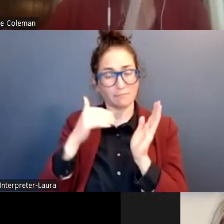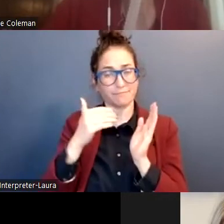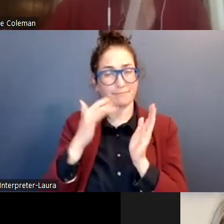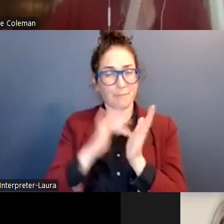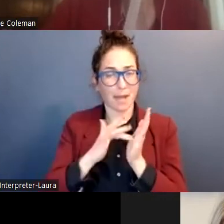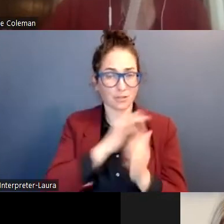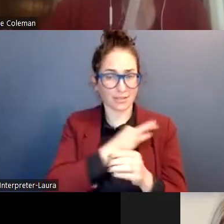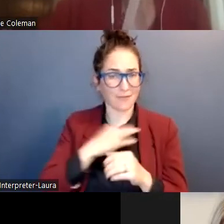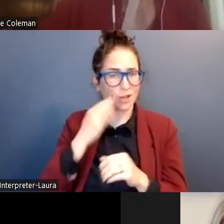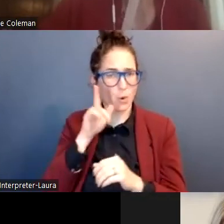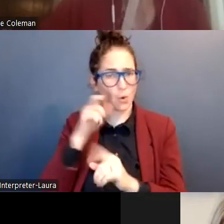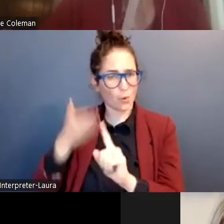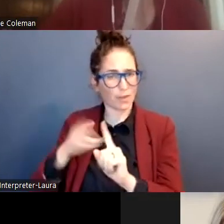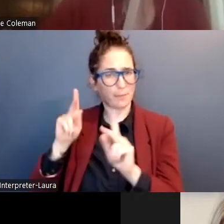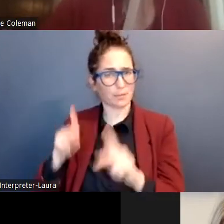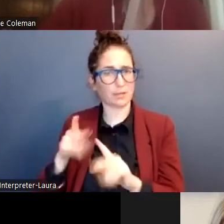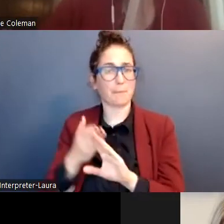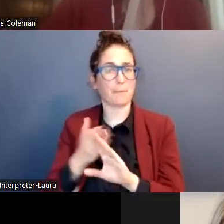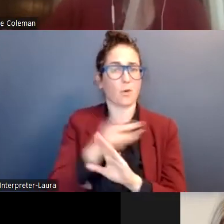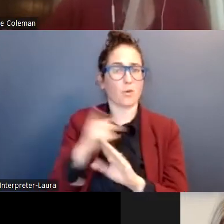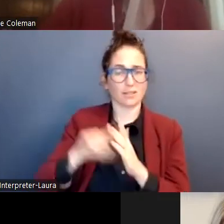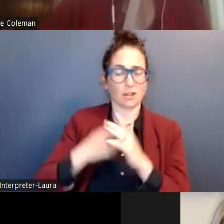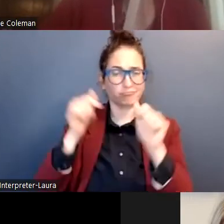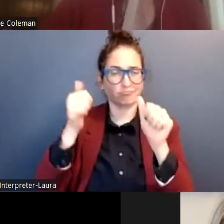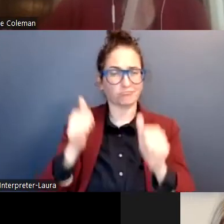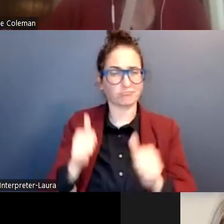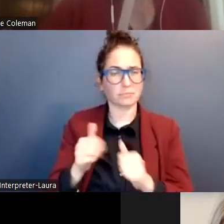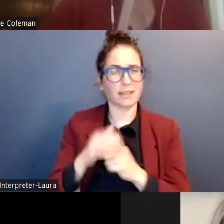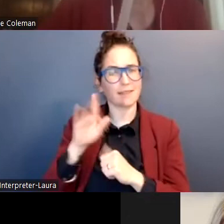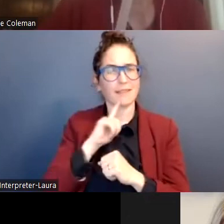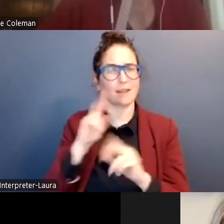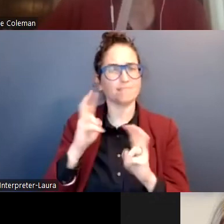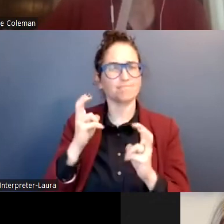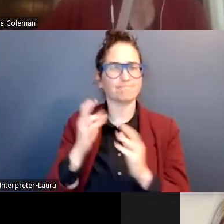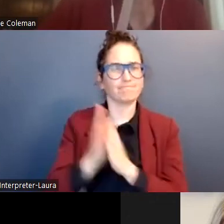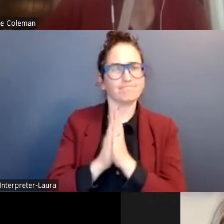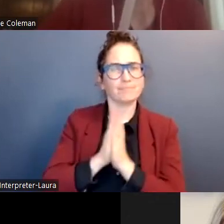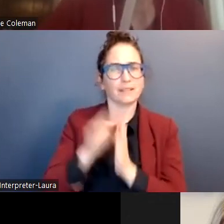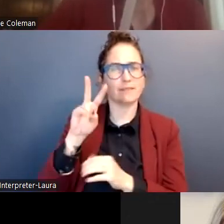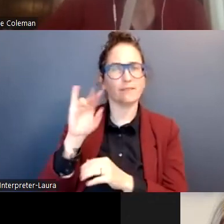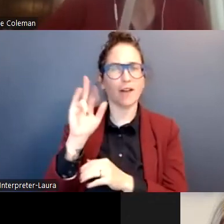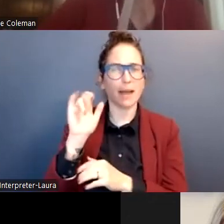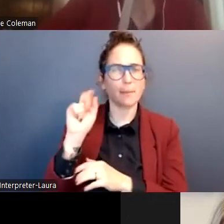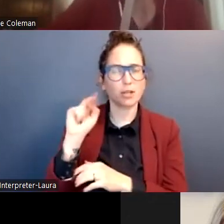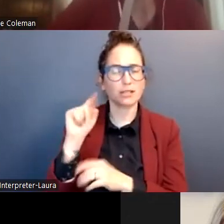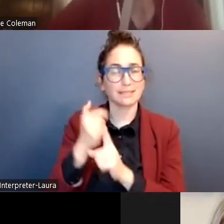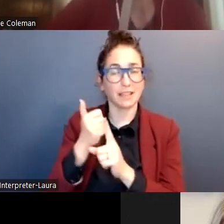or was before their decline. Their vibrant self. Were they an artist loving family member? Did